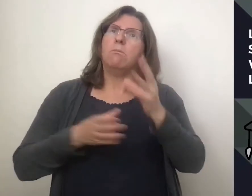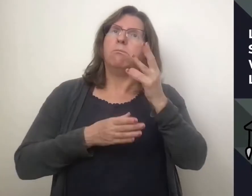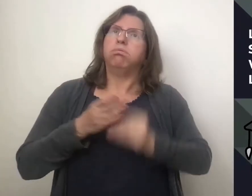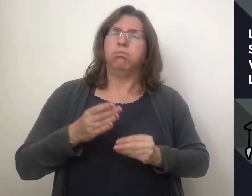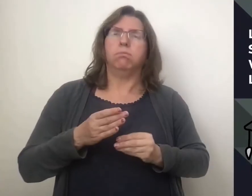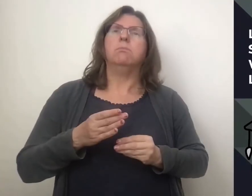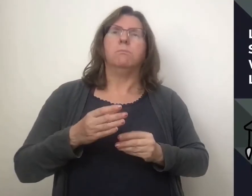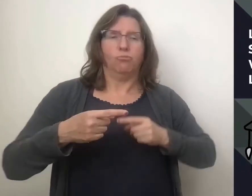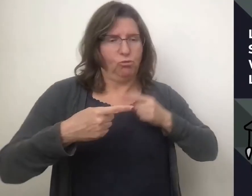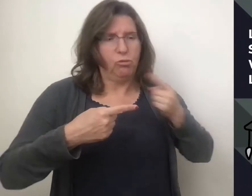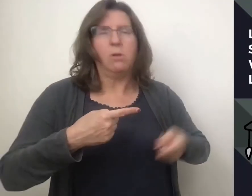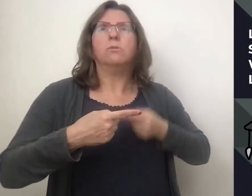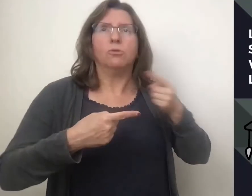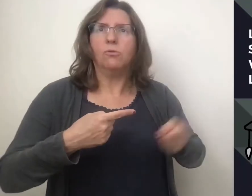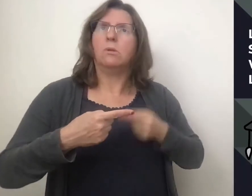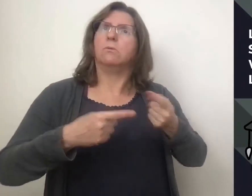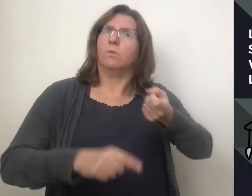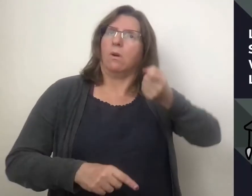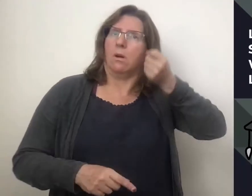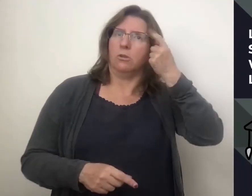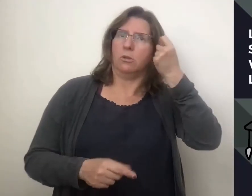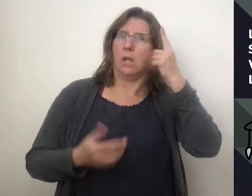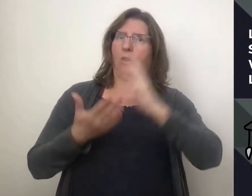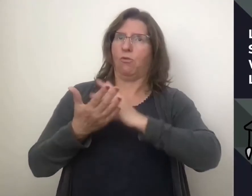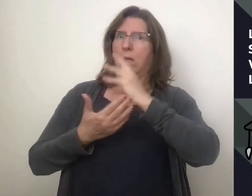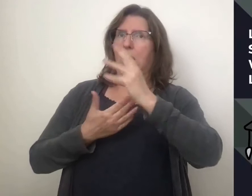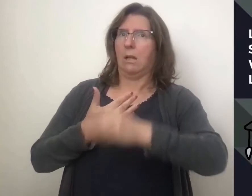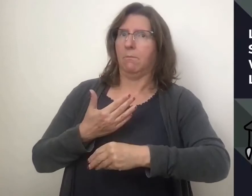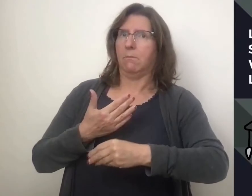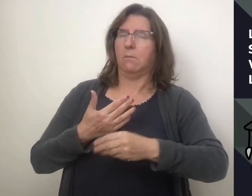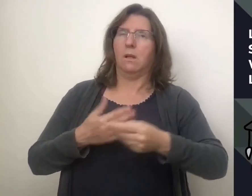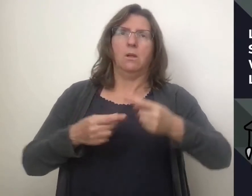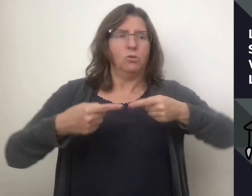The language deprived child struggles with their school work.